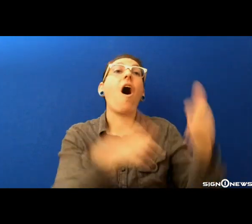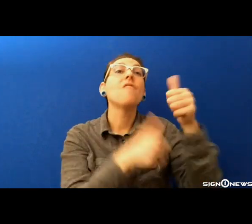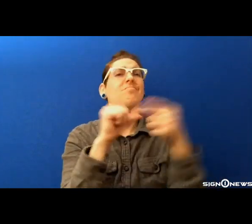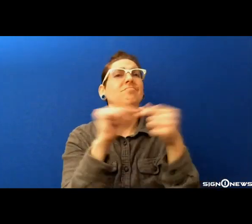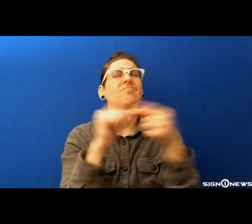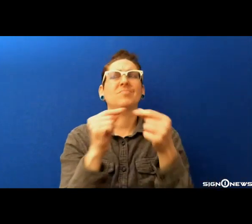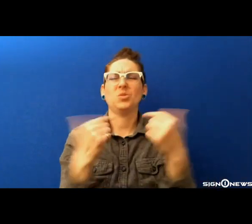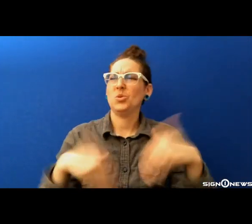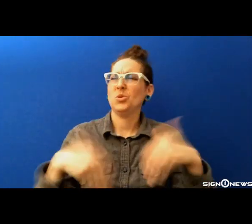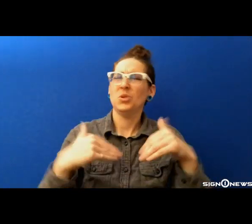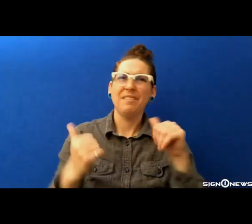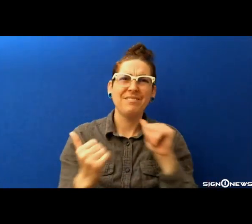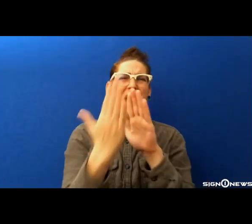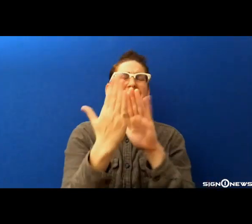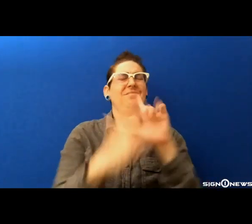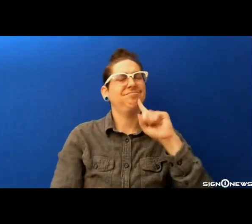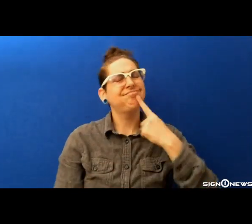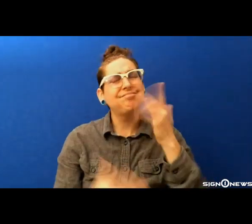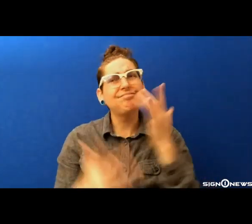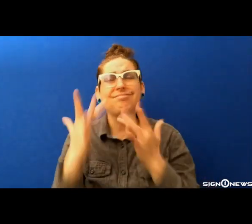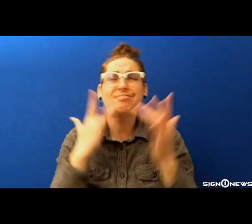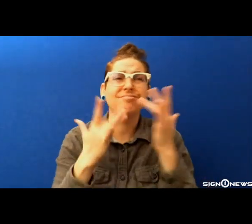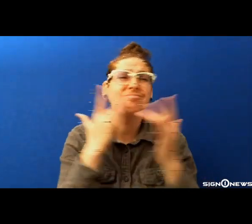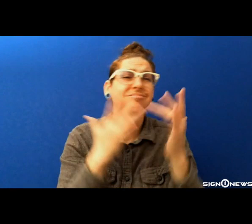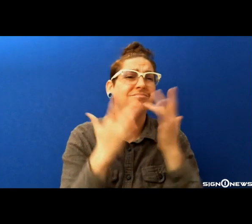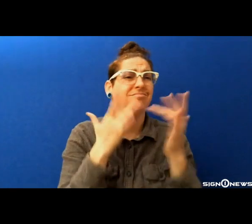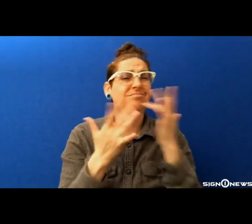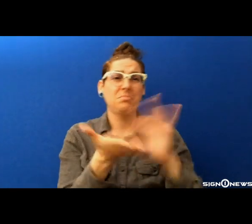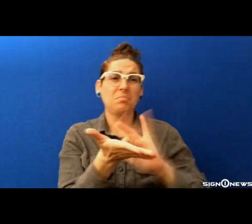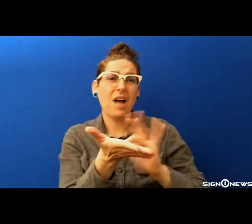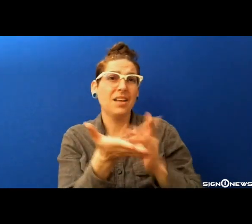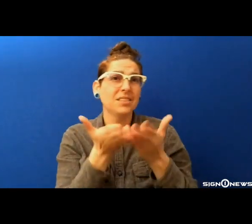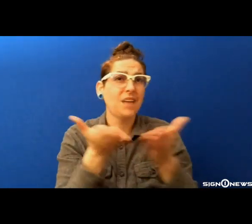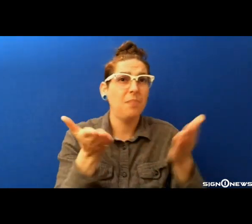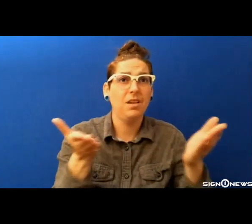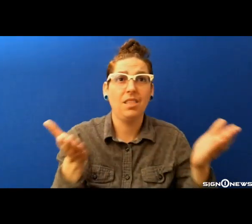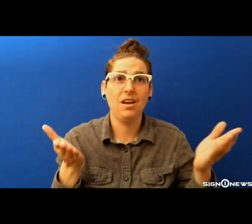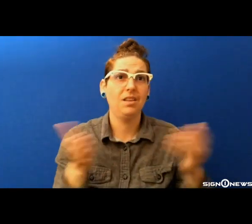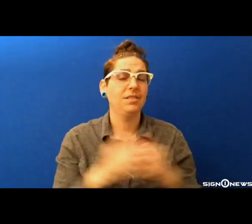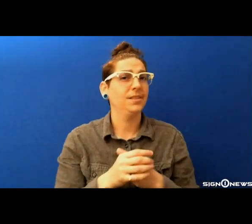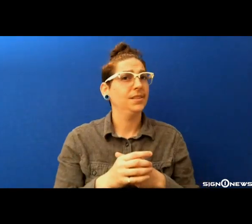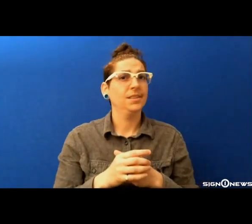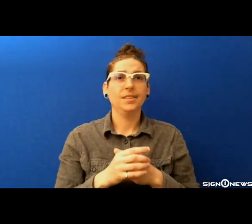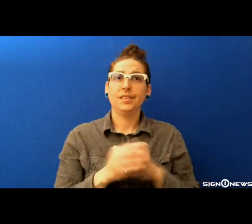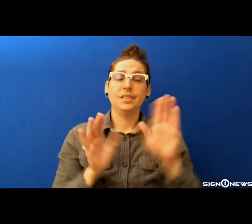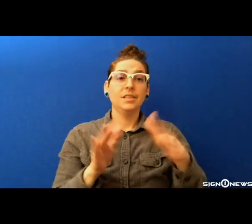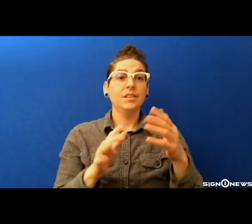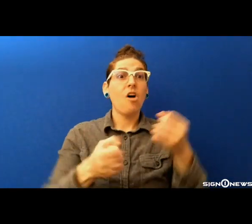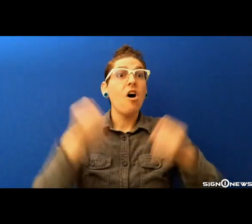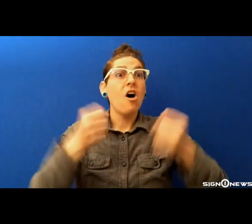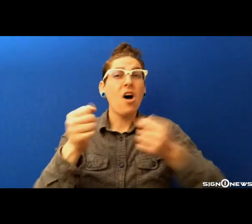And officials admit they are facing a critical shortage of medical supplies.